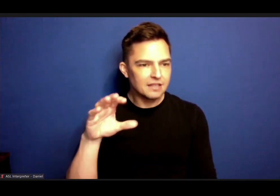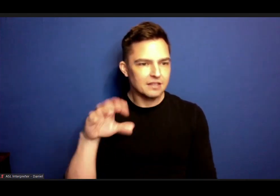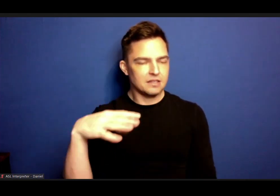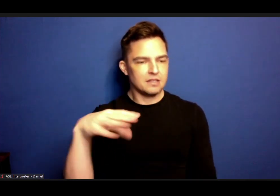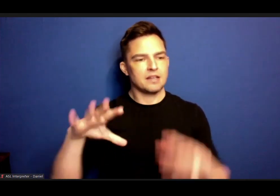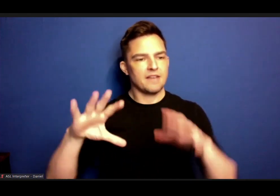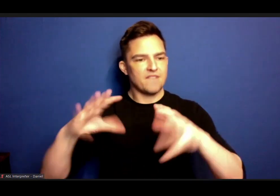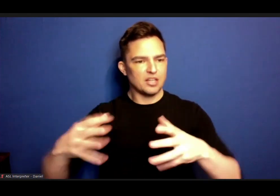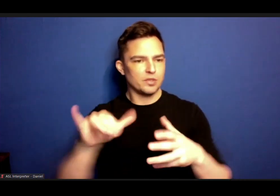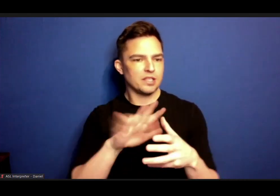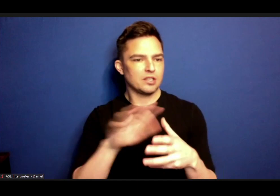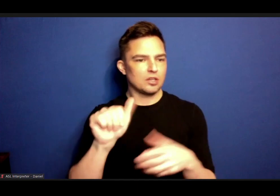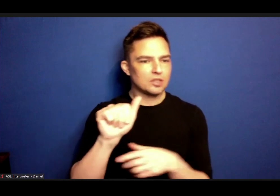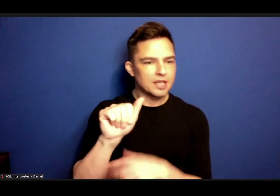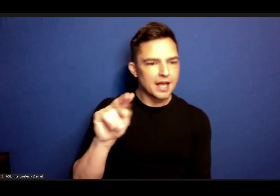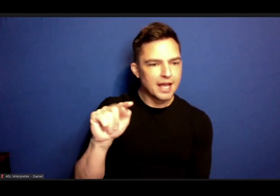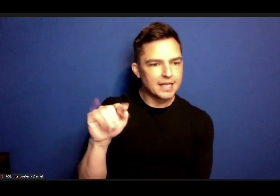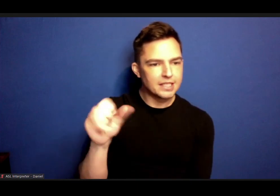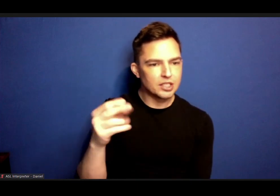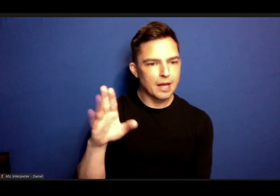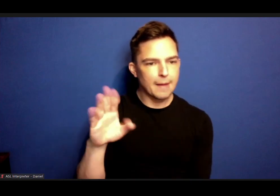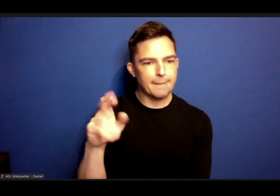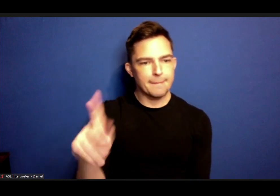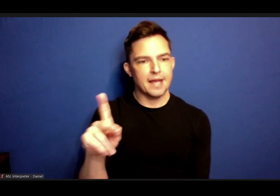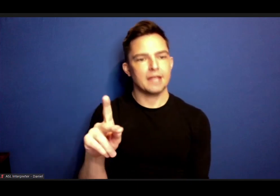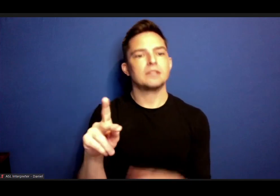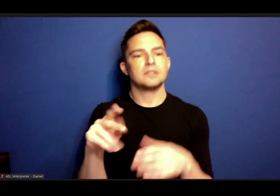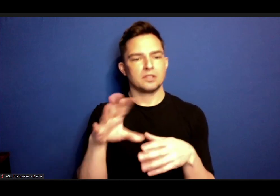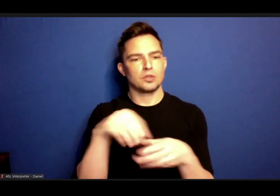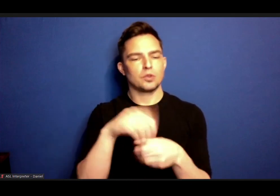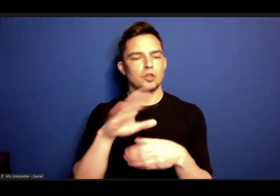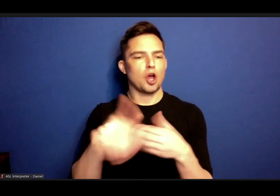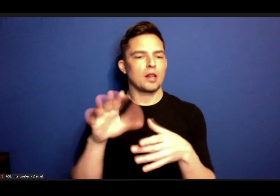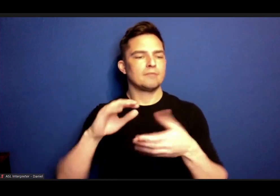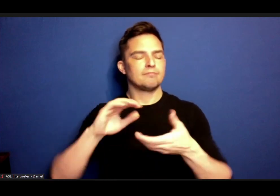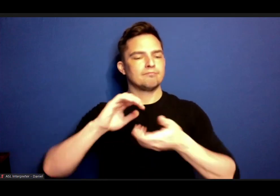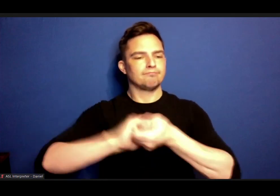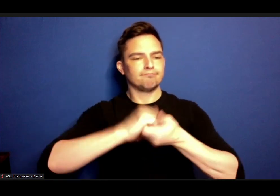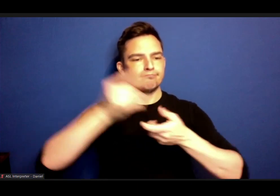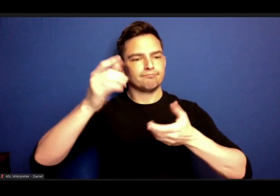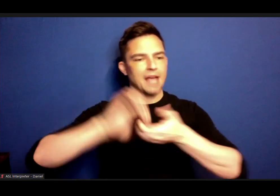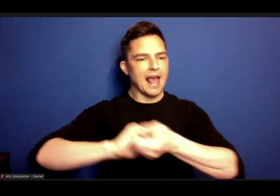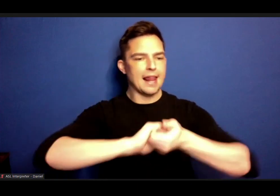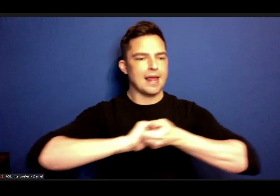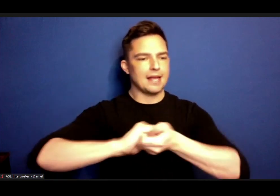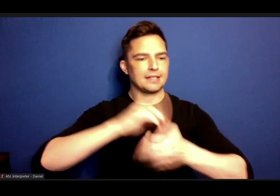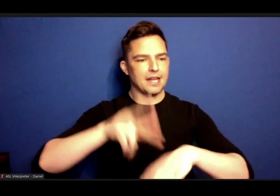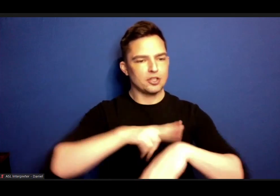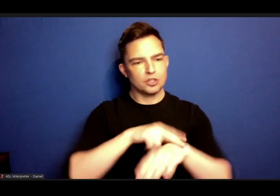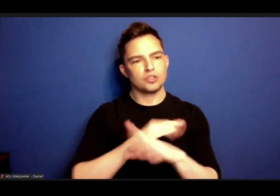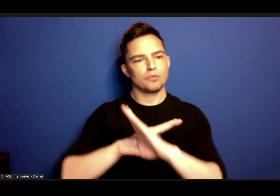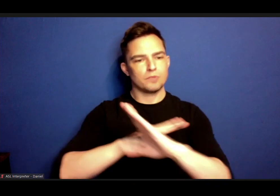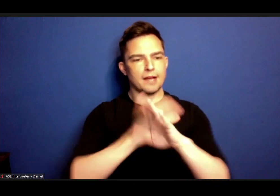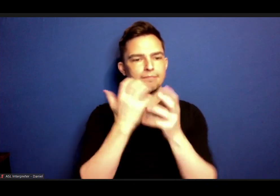including all allied nations, to peaceably share and protect the resources around the